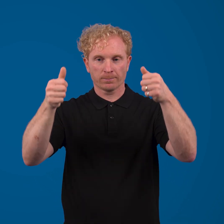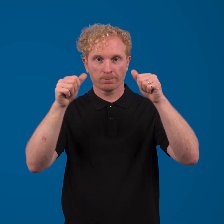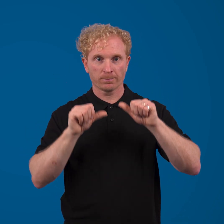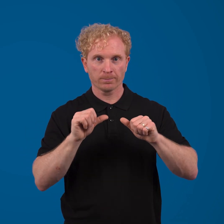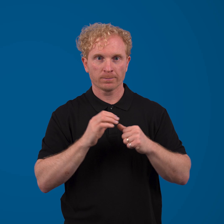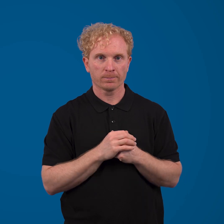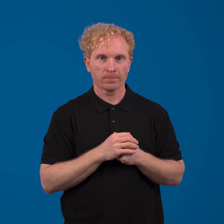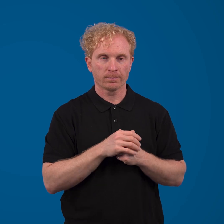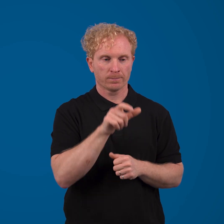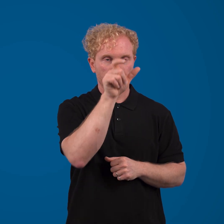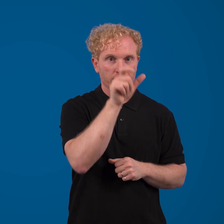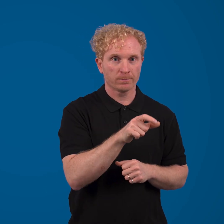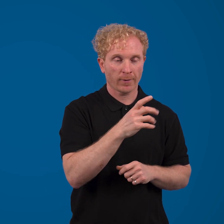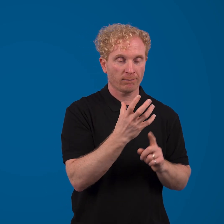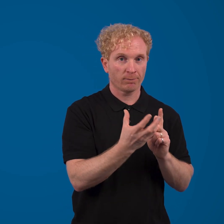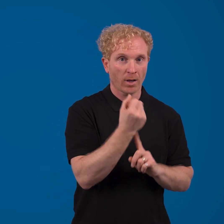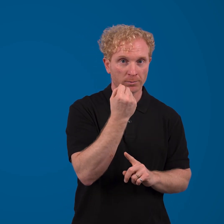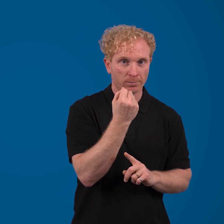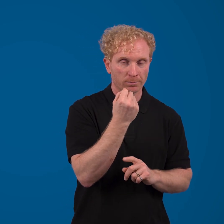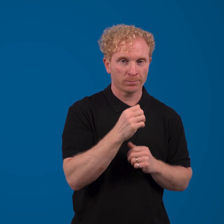Finding: